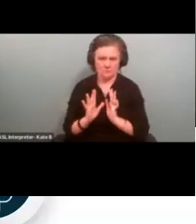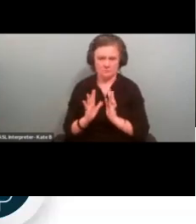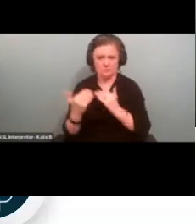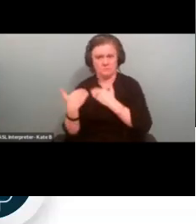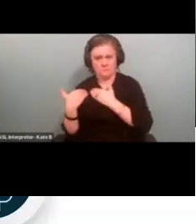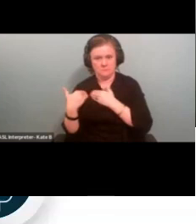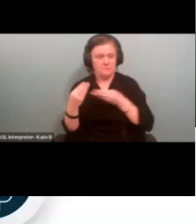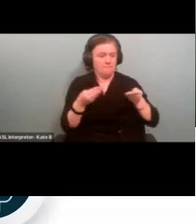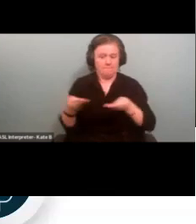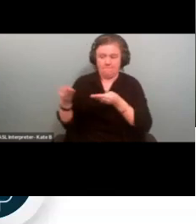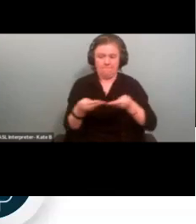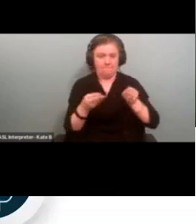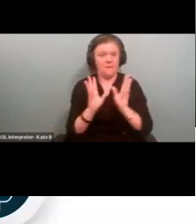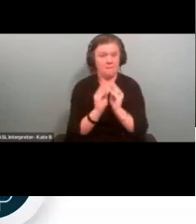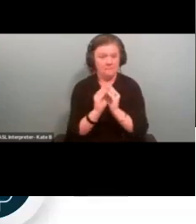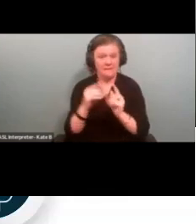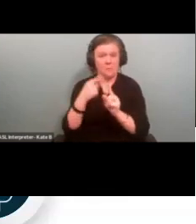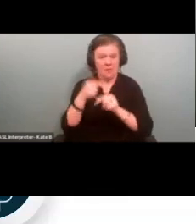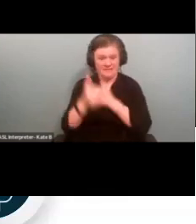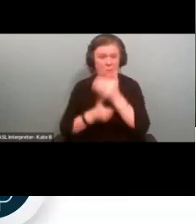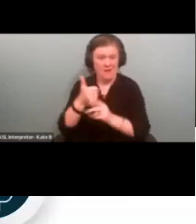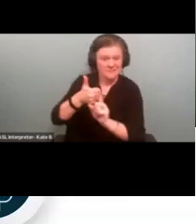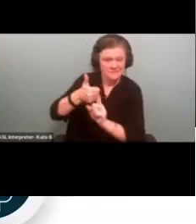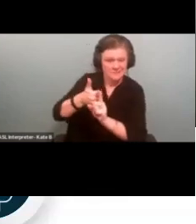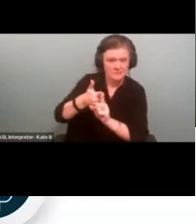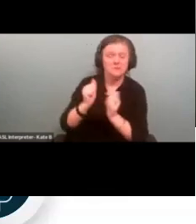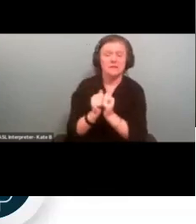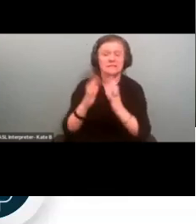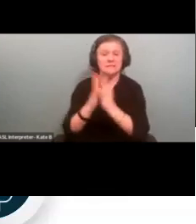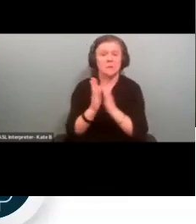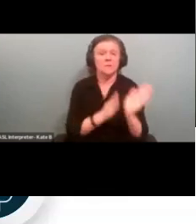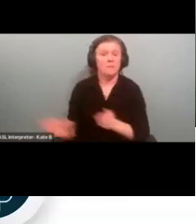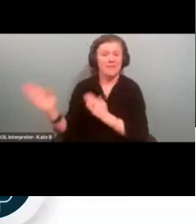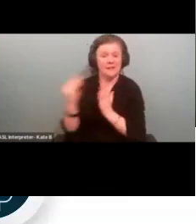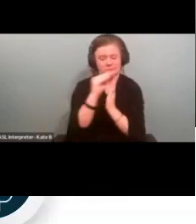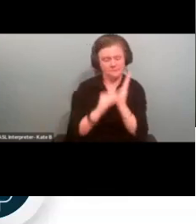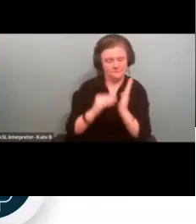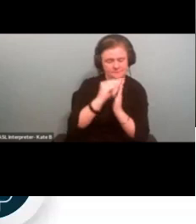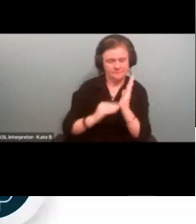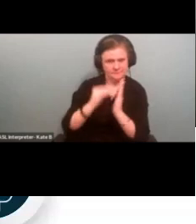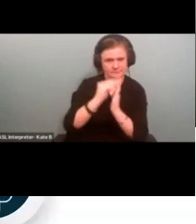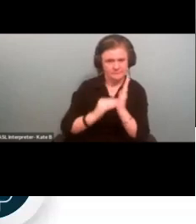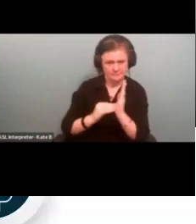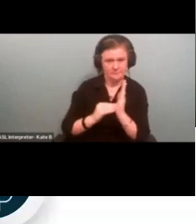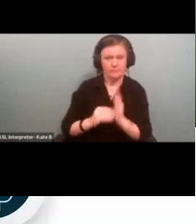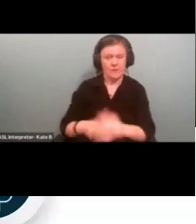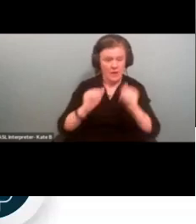facilitation of this process. And that creation of the plan of care. With all of those, there's